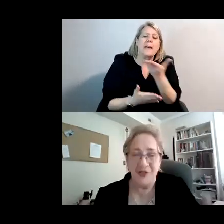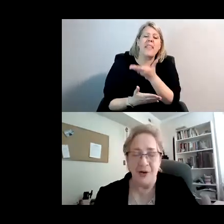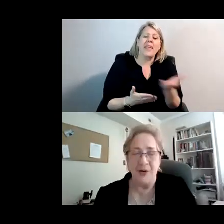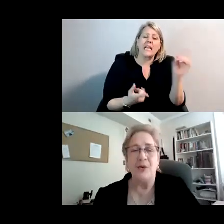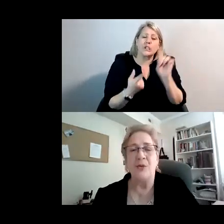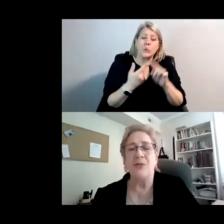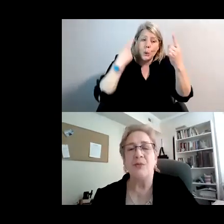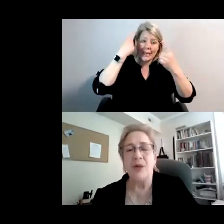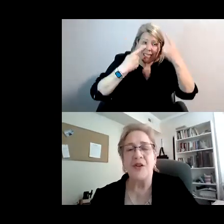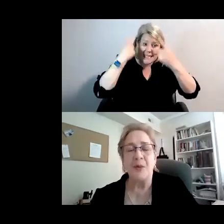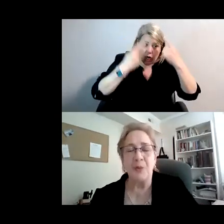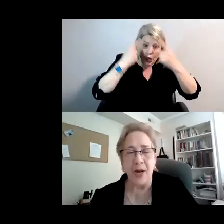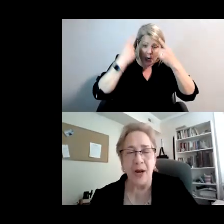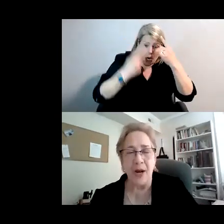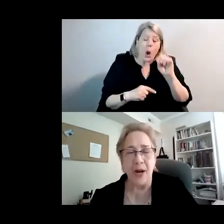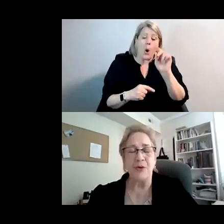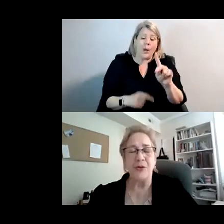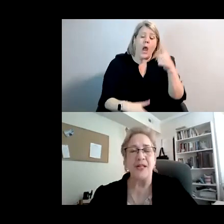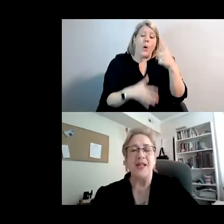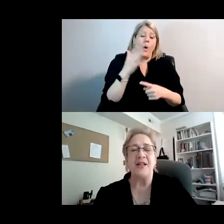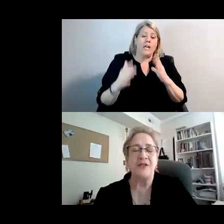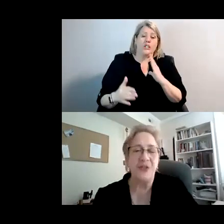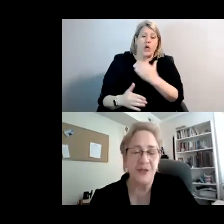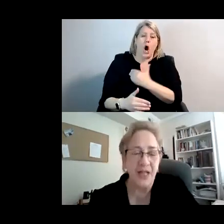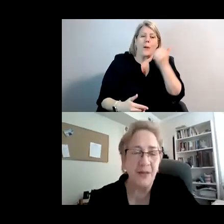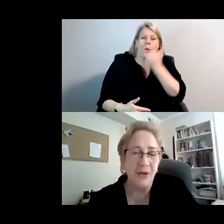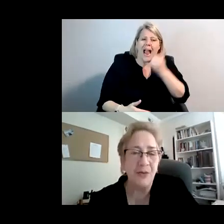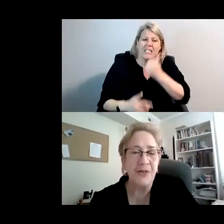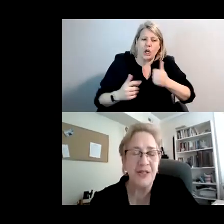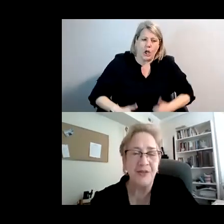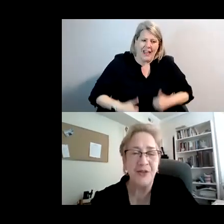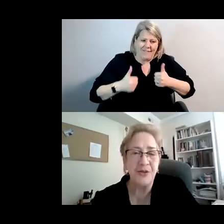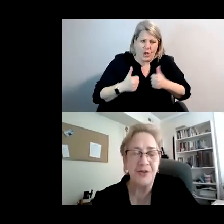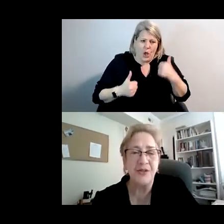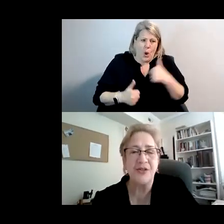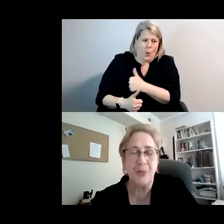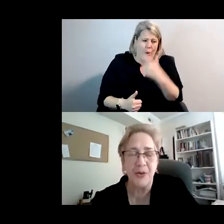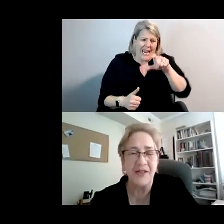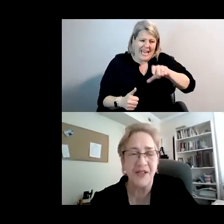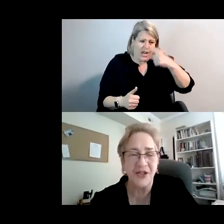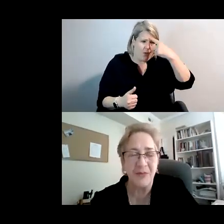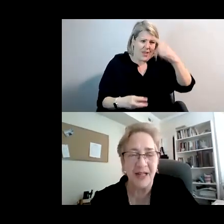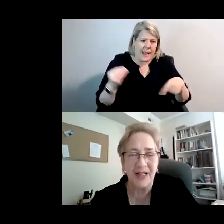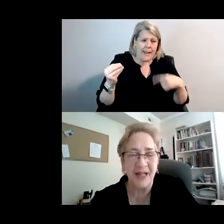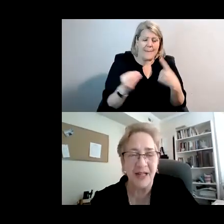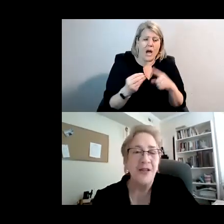So what's on a practical level do we need to think about relative to supported decision-making?